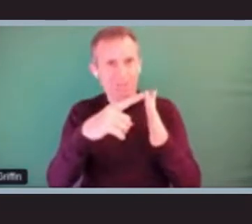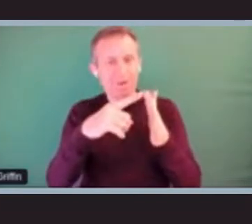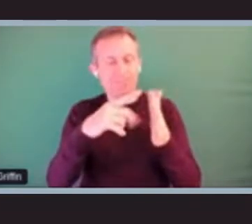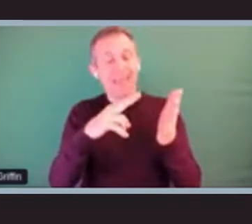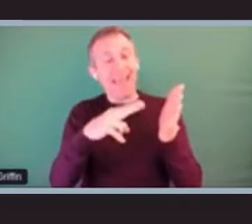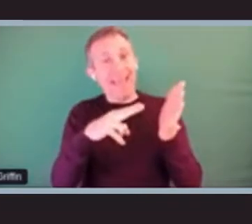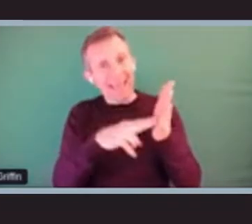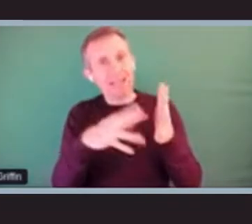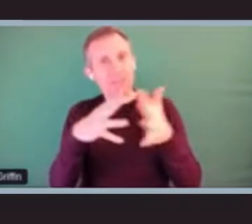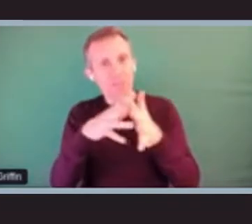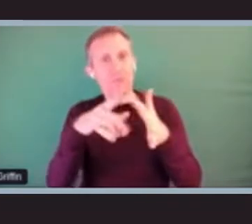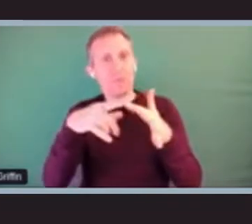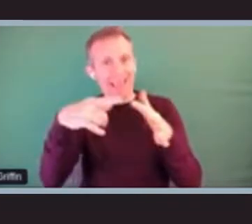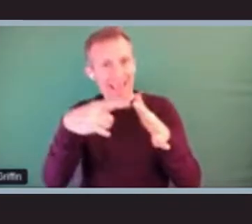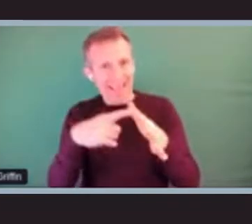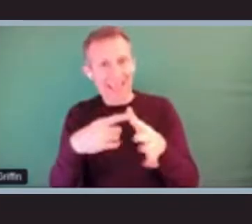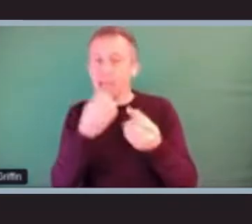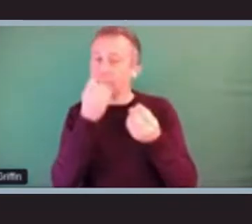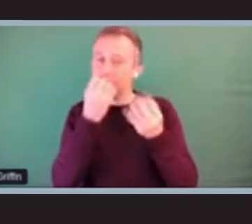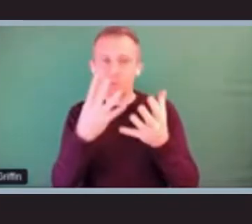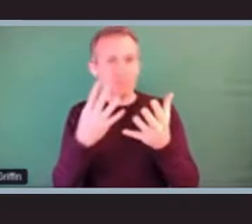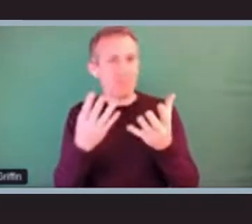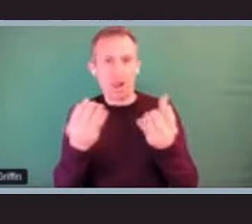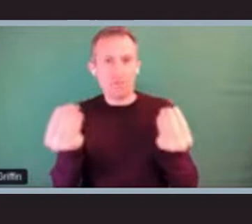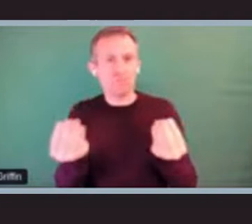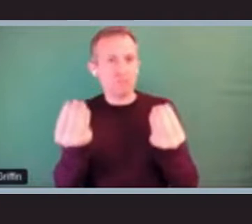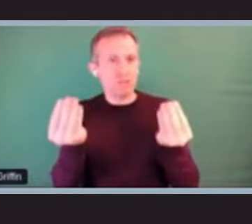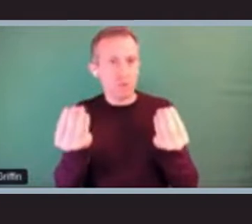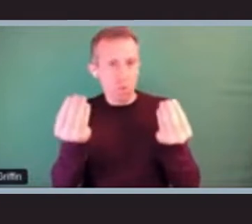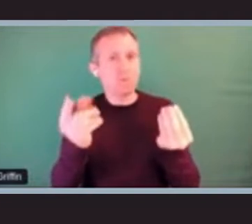alternative text for images that are used in assessments.